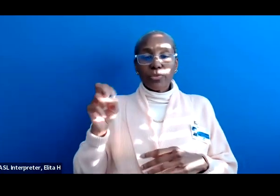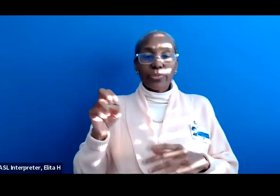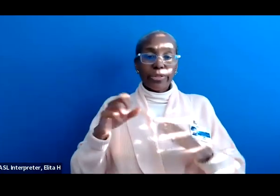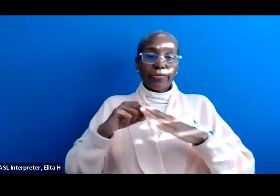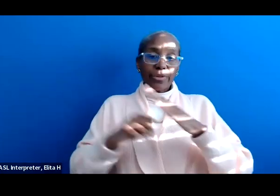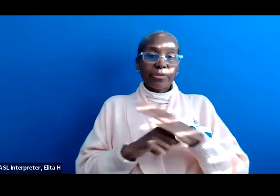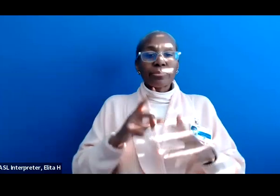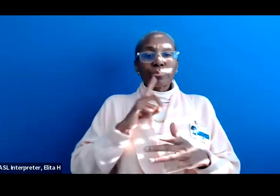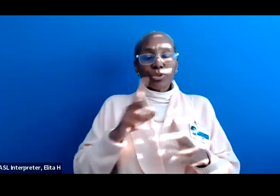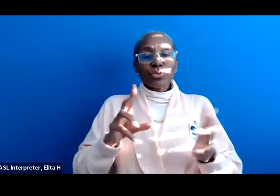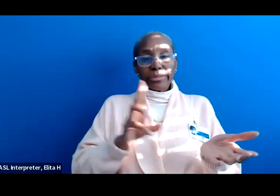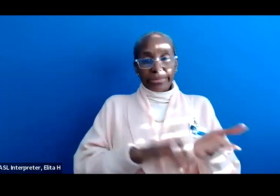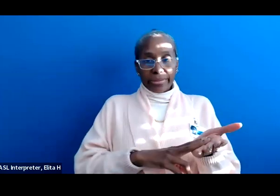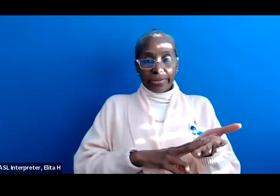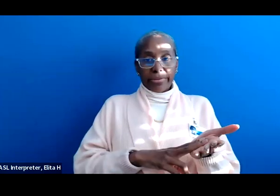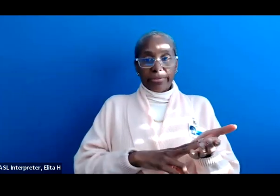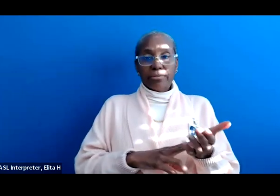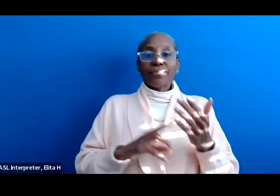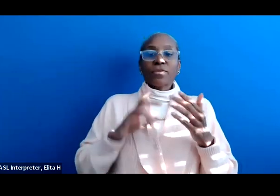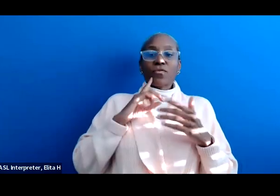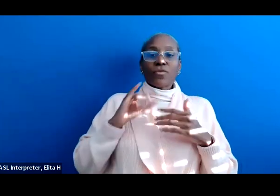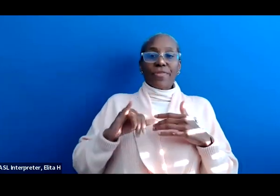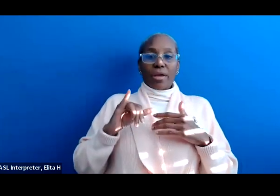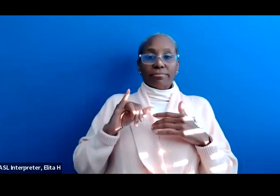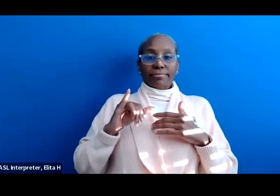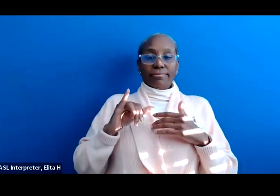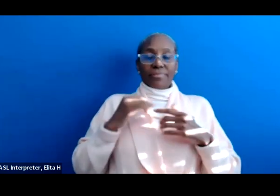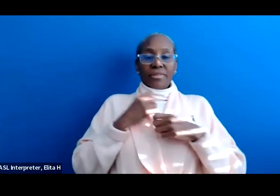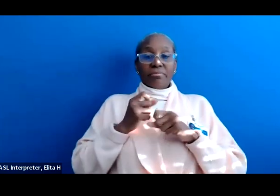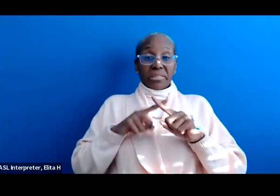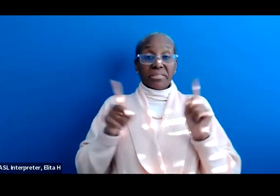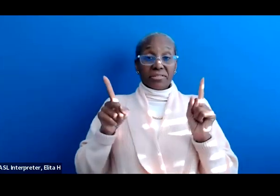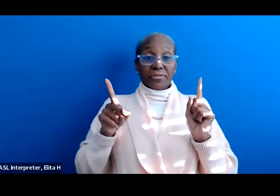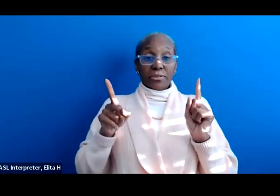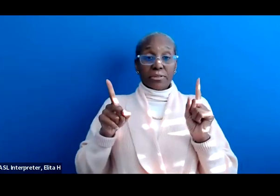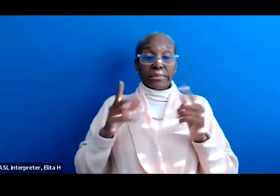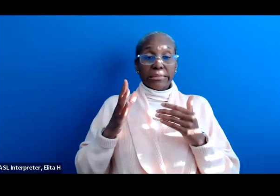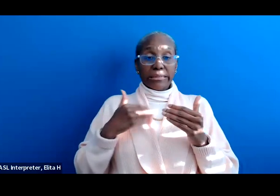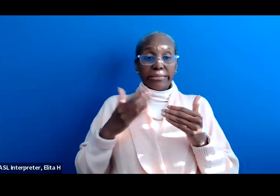Be sure and sign up for those because it makes a difference and it's so easy to do.